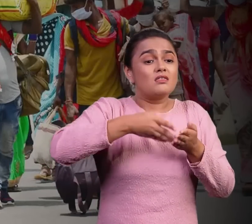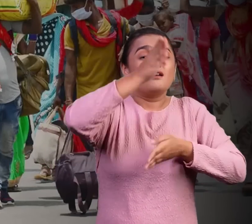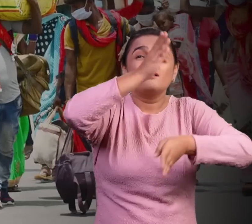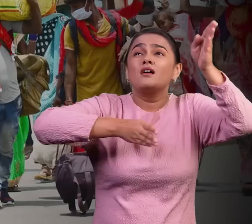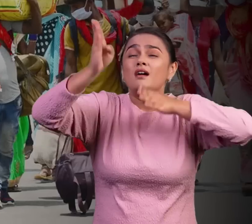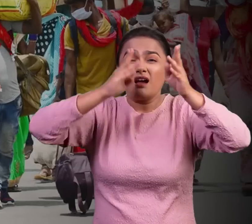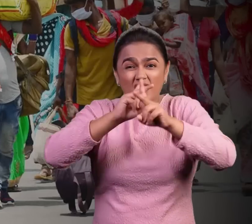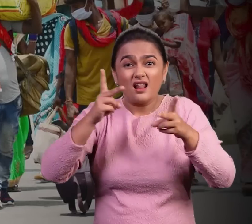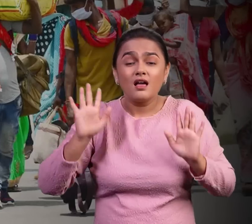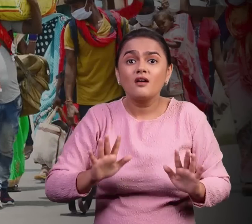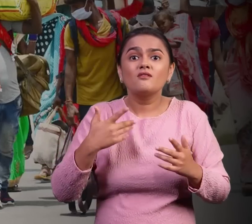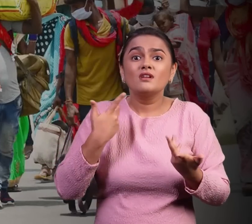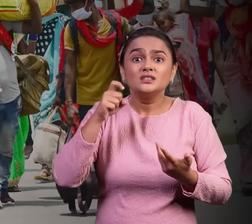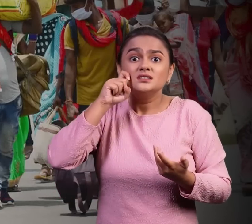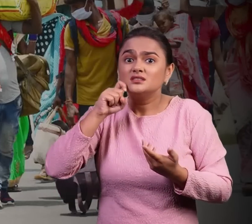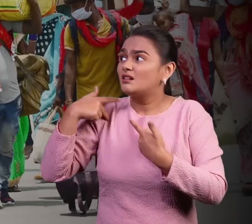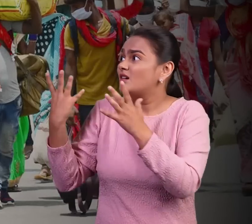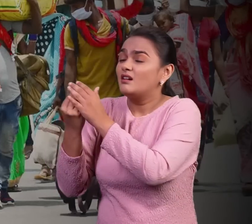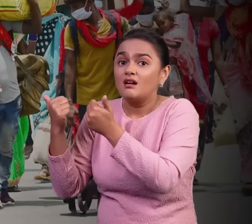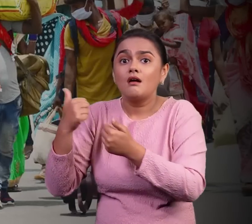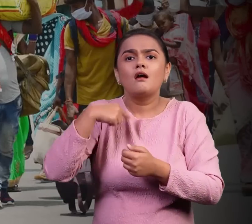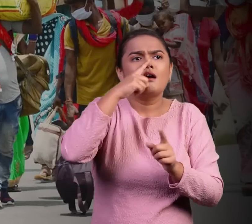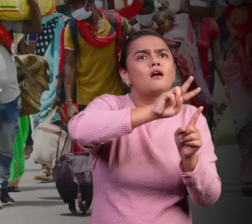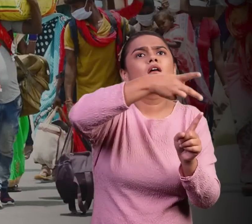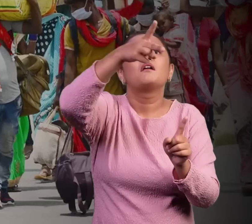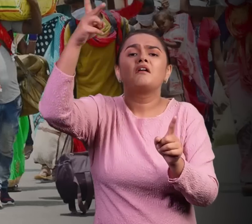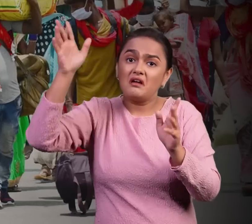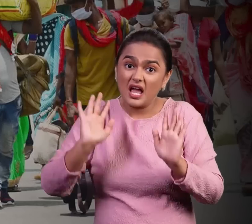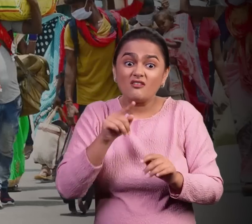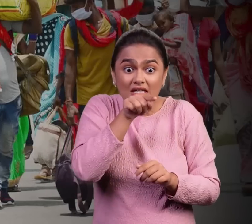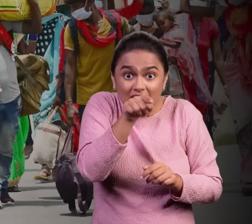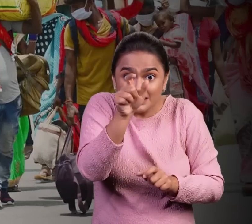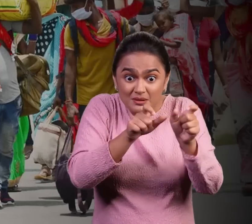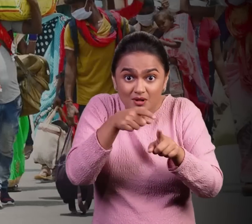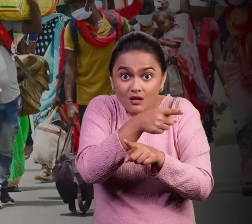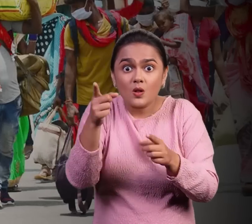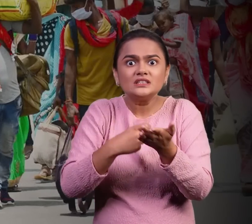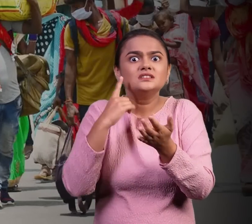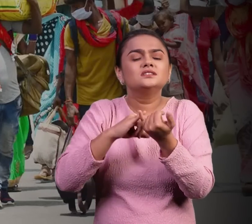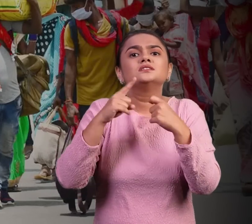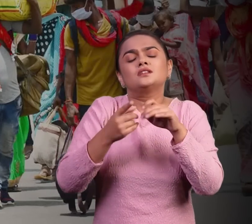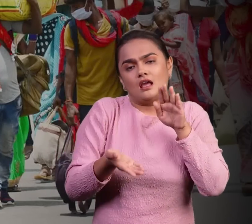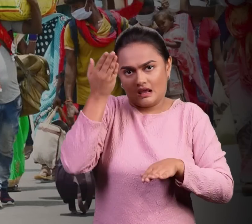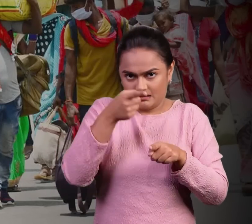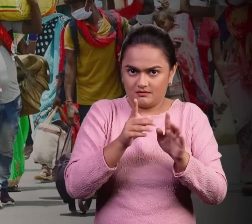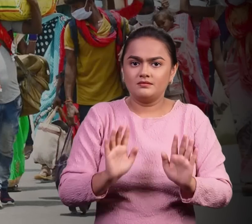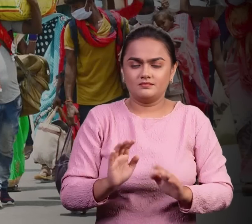Sexual exposure of such people is higher and they are at a high risk of contracting HIV.